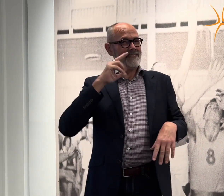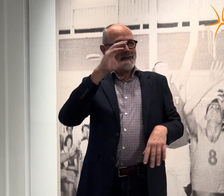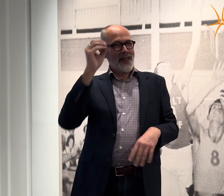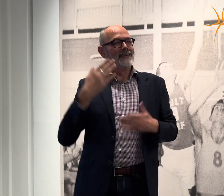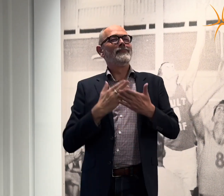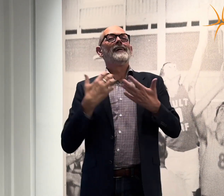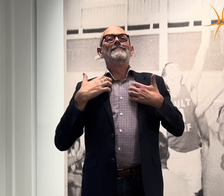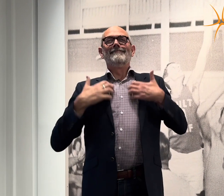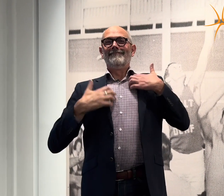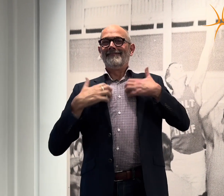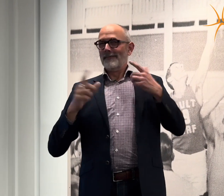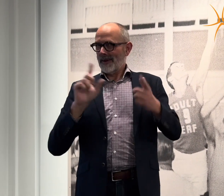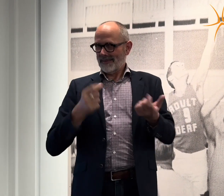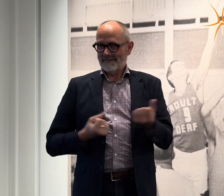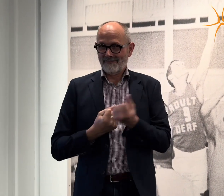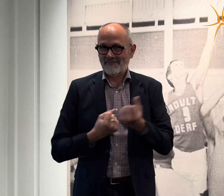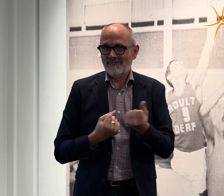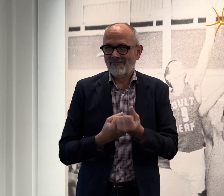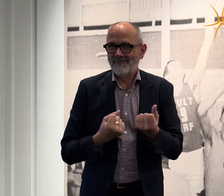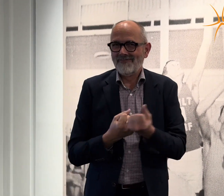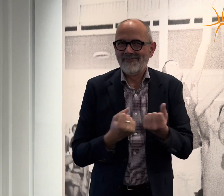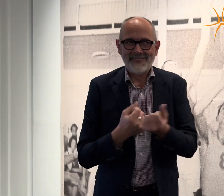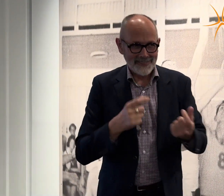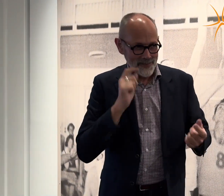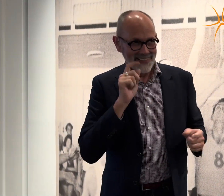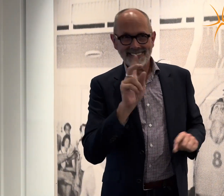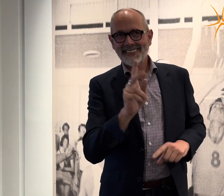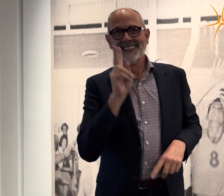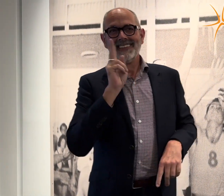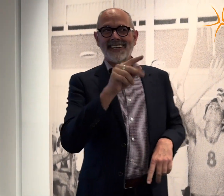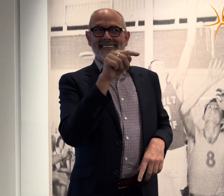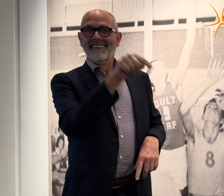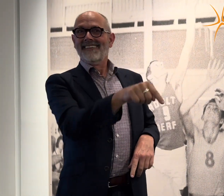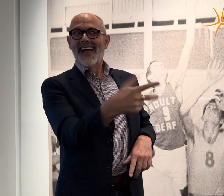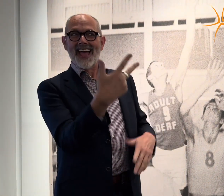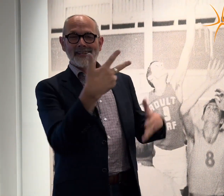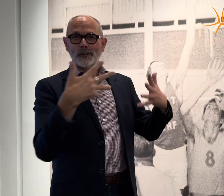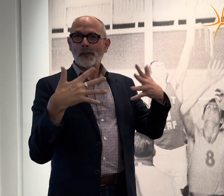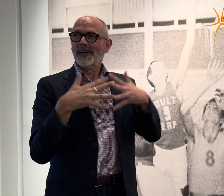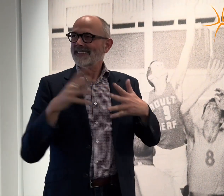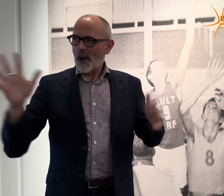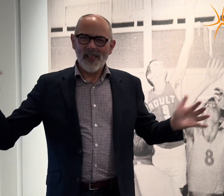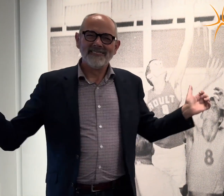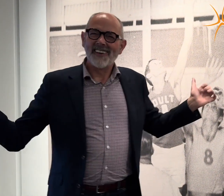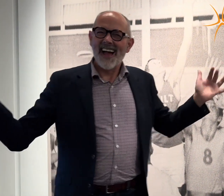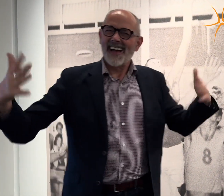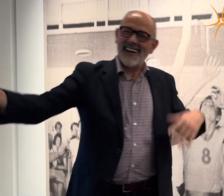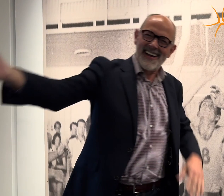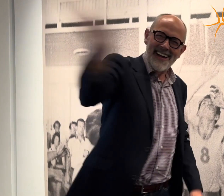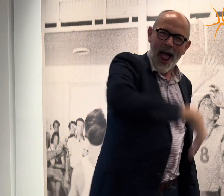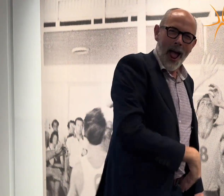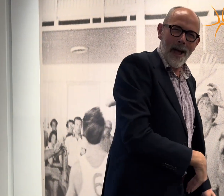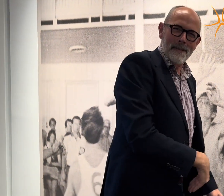Deaf Connect is very excited to support the games. I’ll see you here in 8 weeks! Come on!